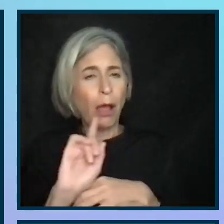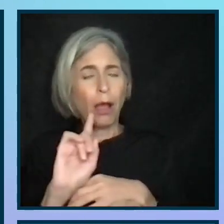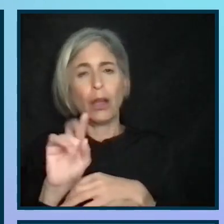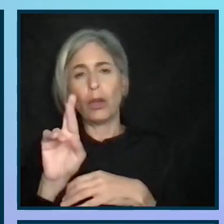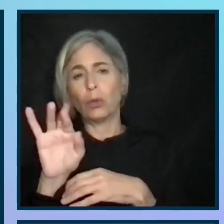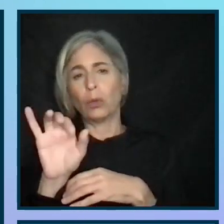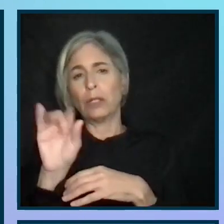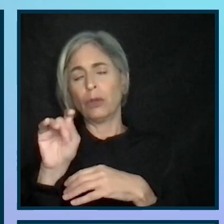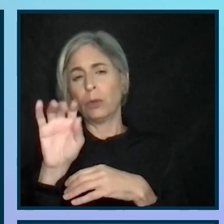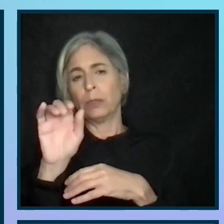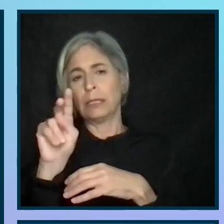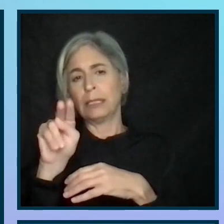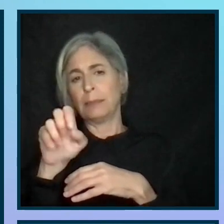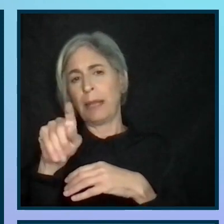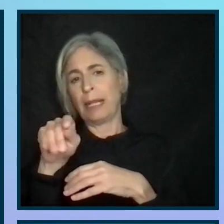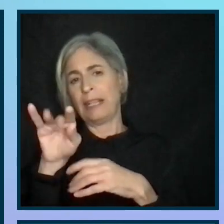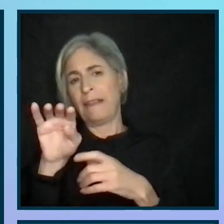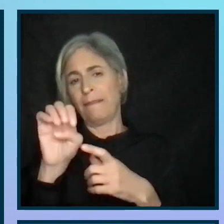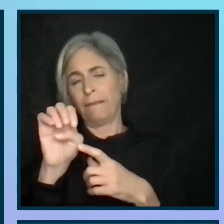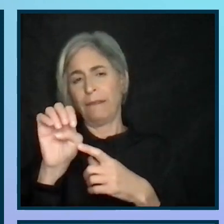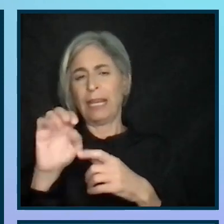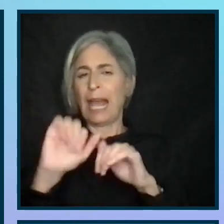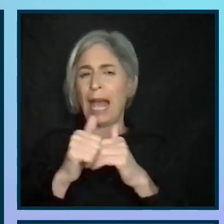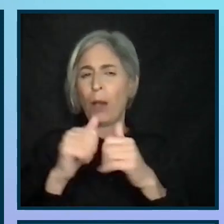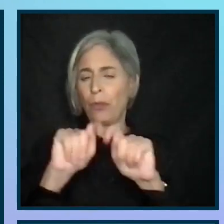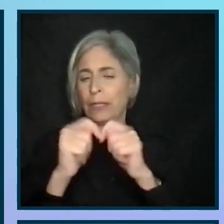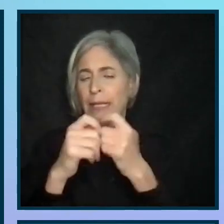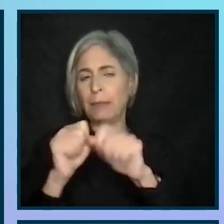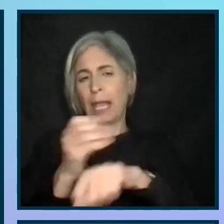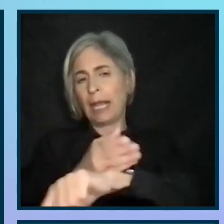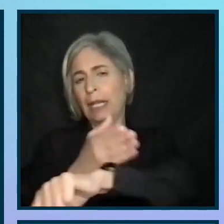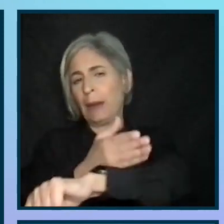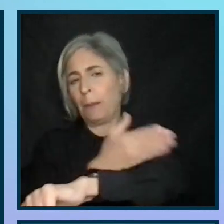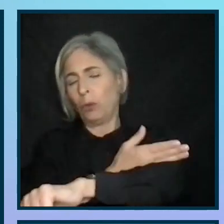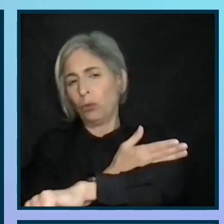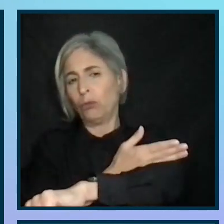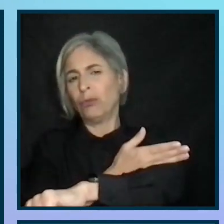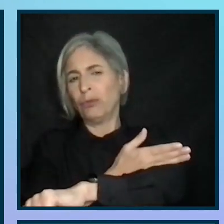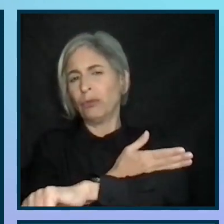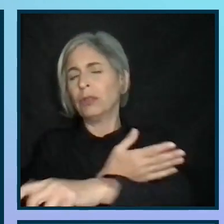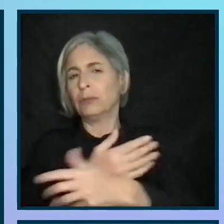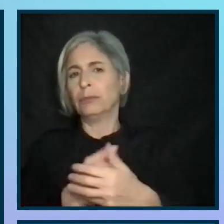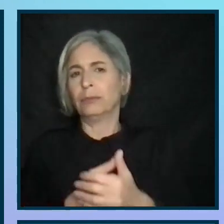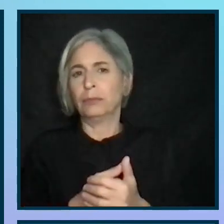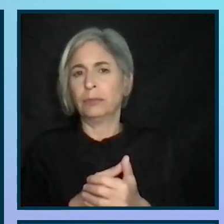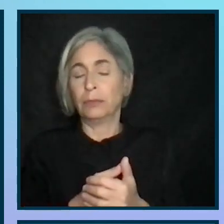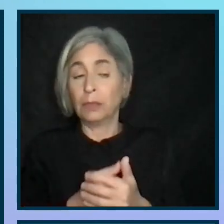and talk about how the team can improve and perhaps avoid creating those bugs in the first place. Do they need new training?